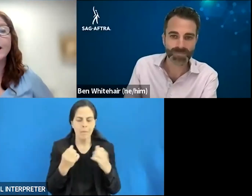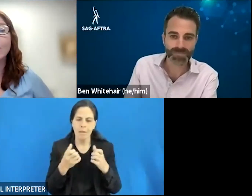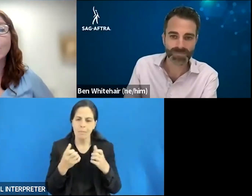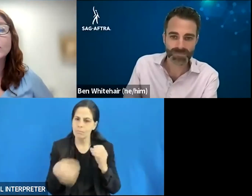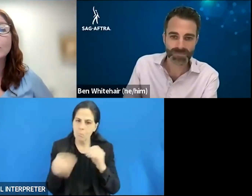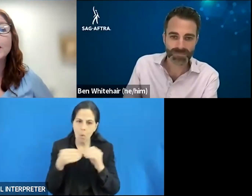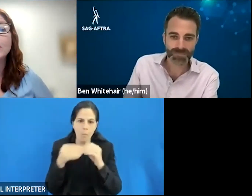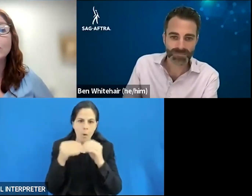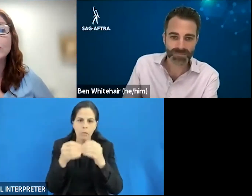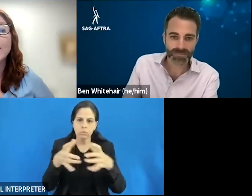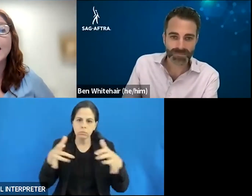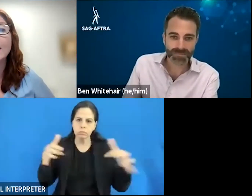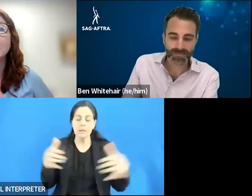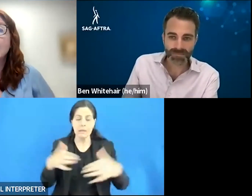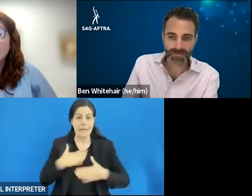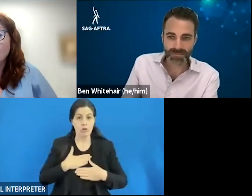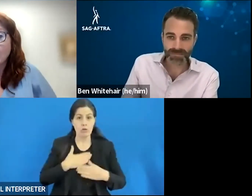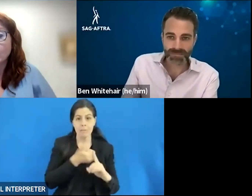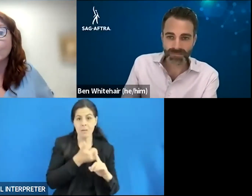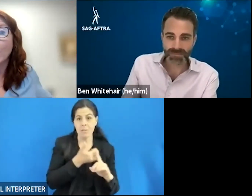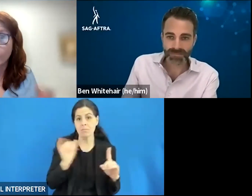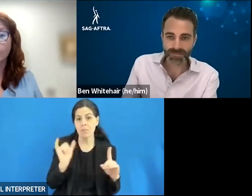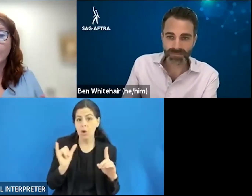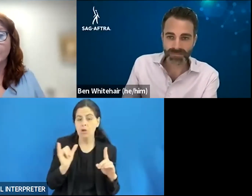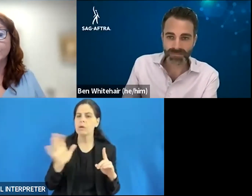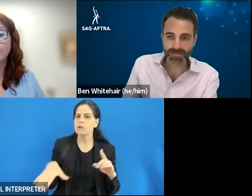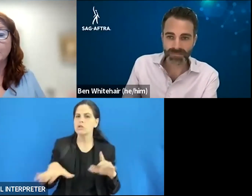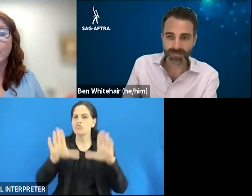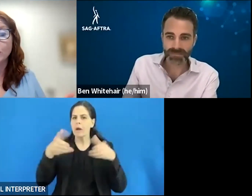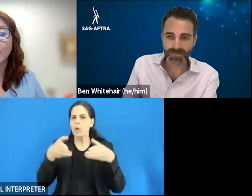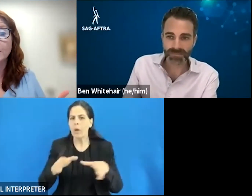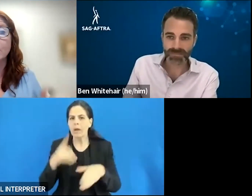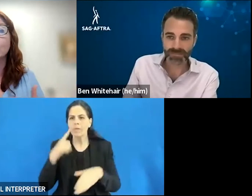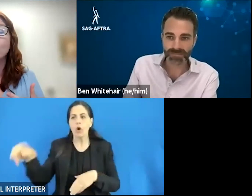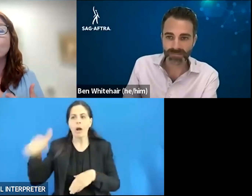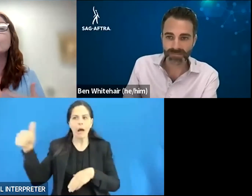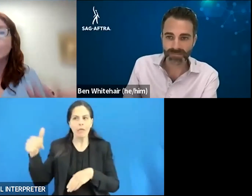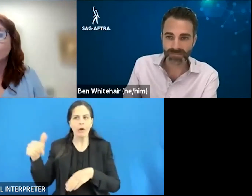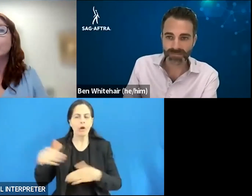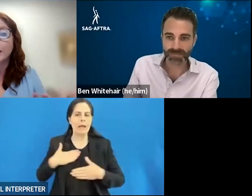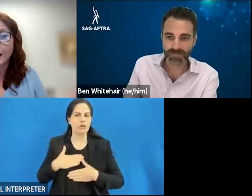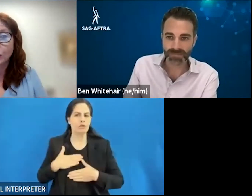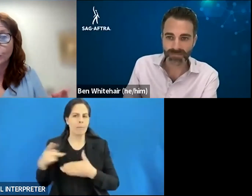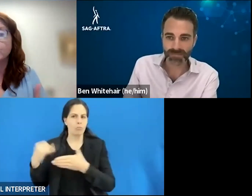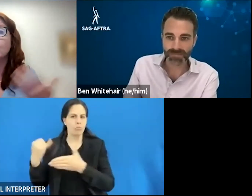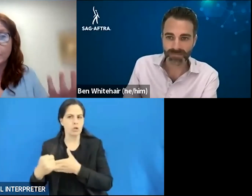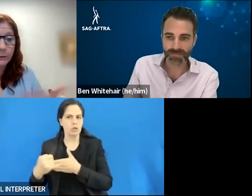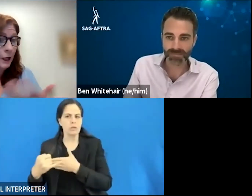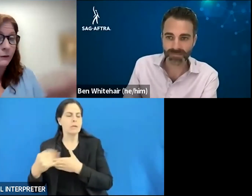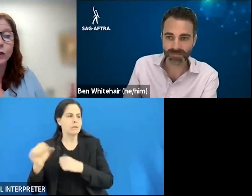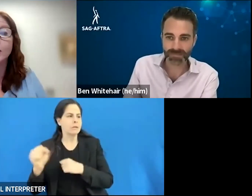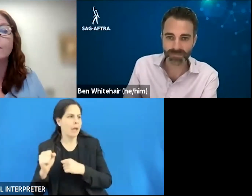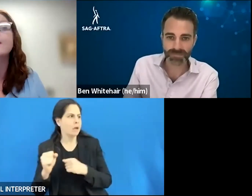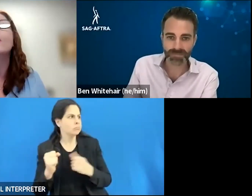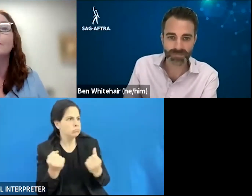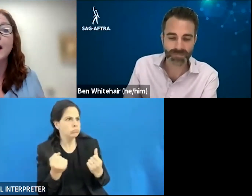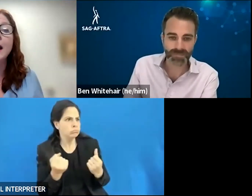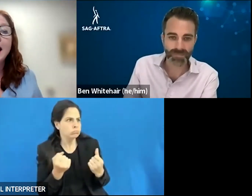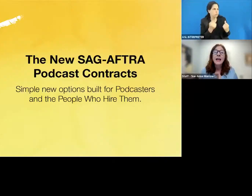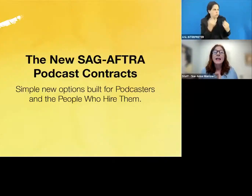and they're also being used as an incubator for other entertainment projects that are more traditional in nature such as television and film.